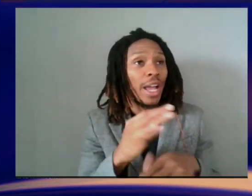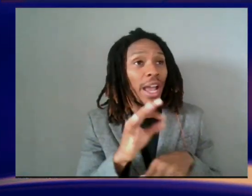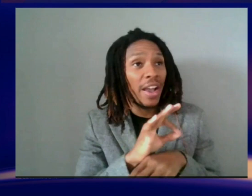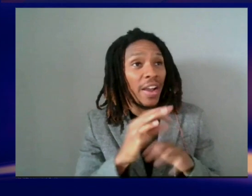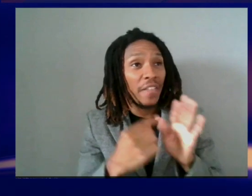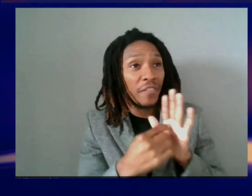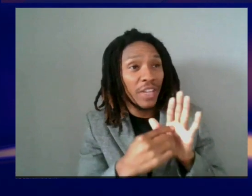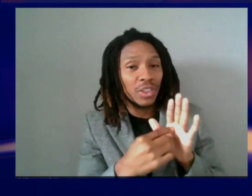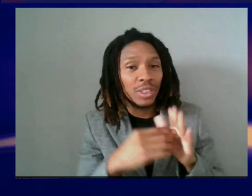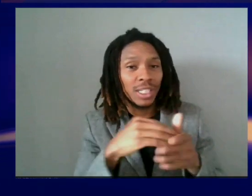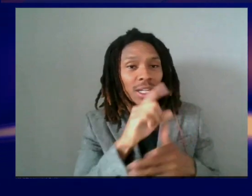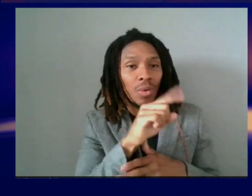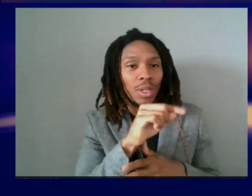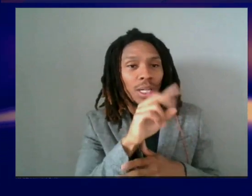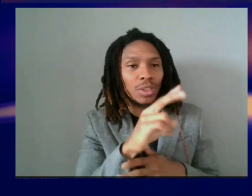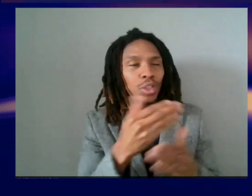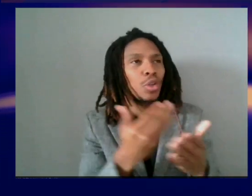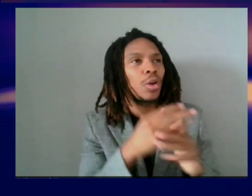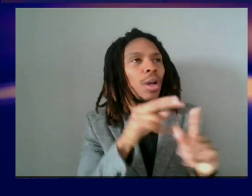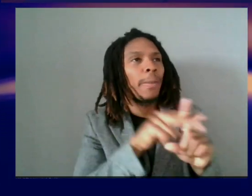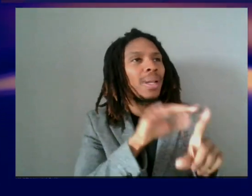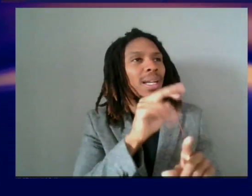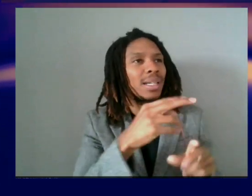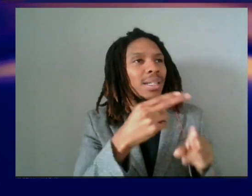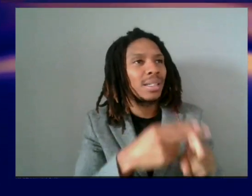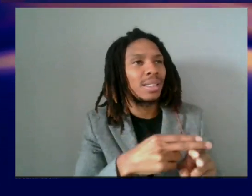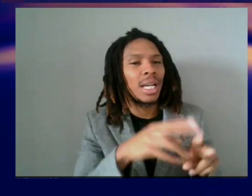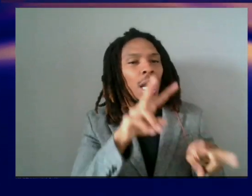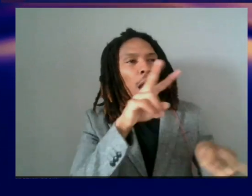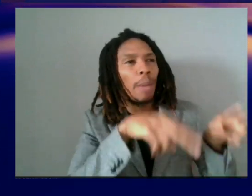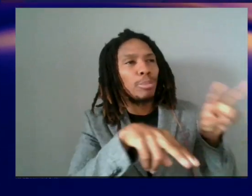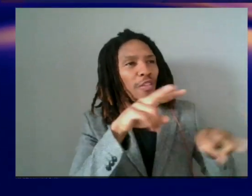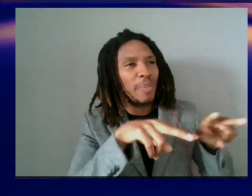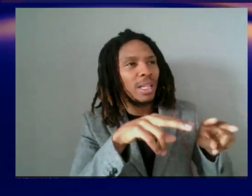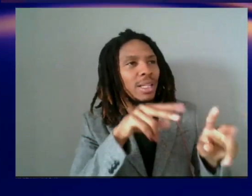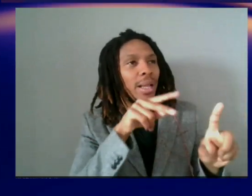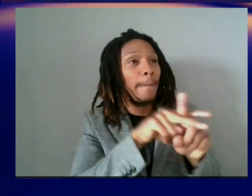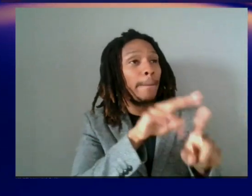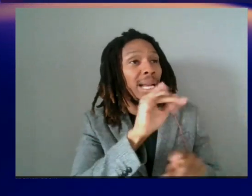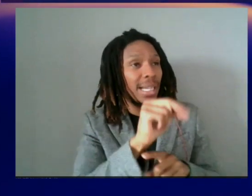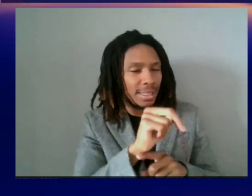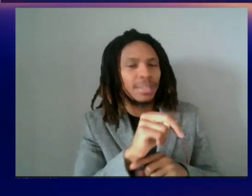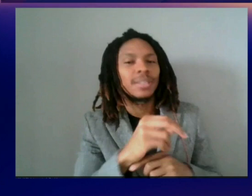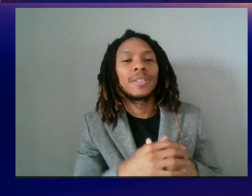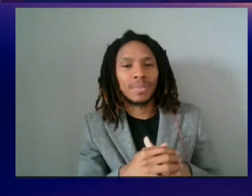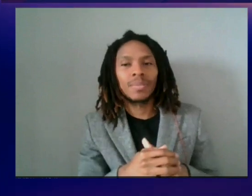is a new plugin that's available called as an Observability plugin. So I'm gonna navigate to that right here,